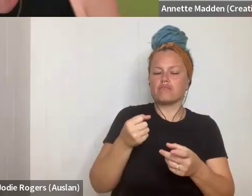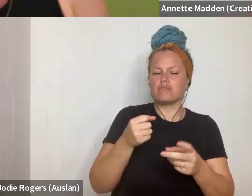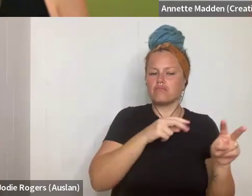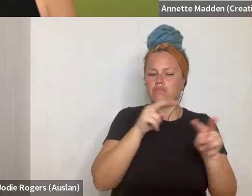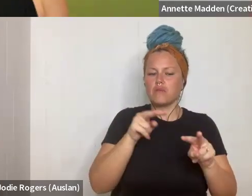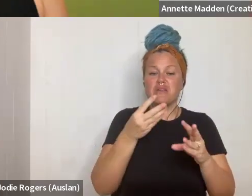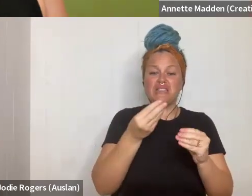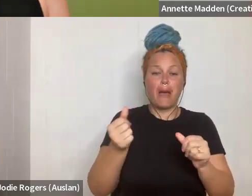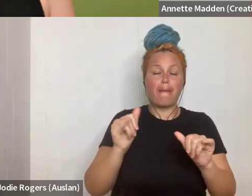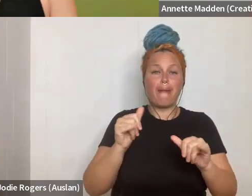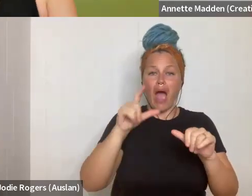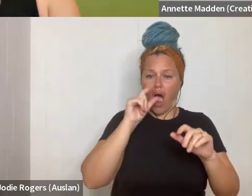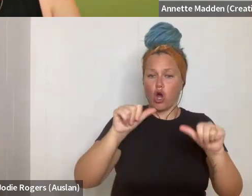that would be